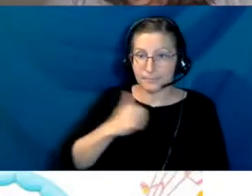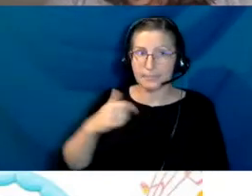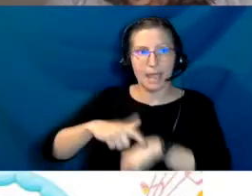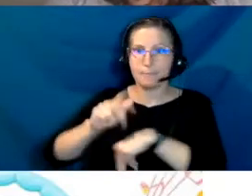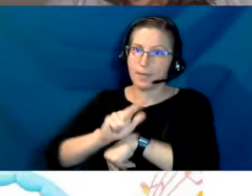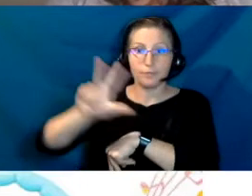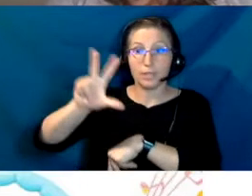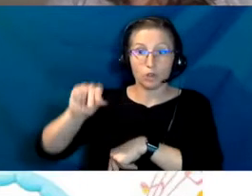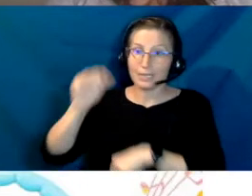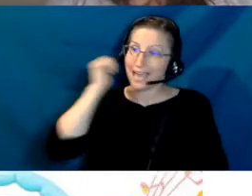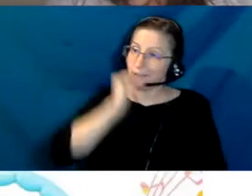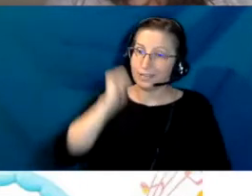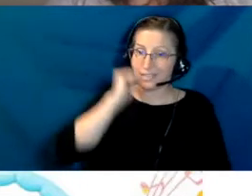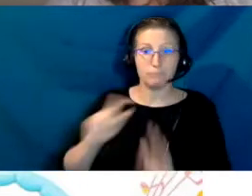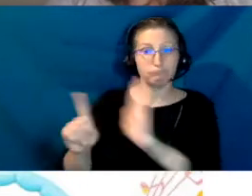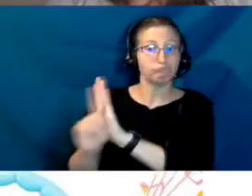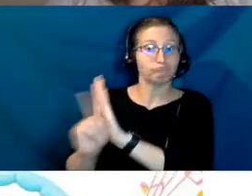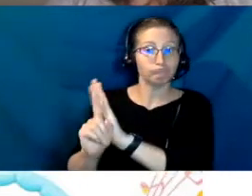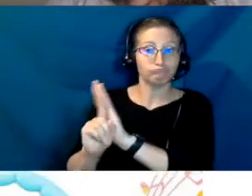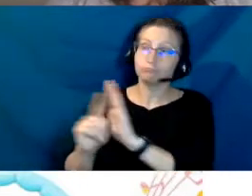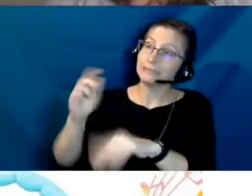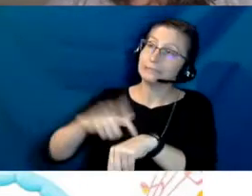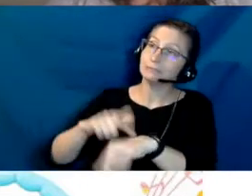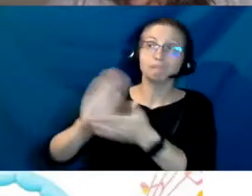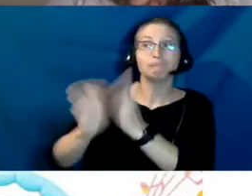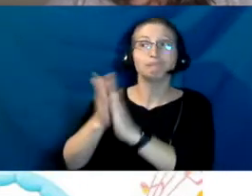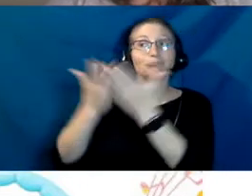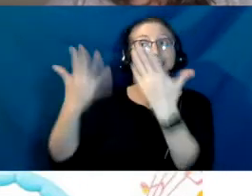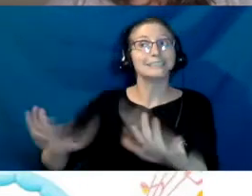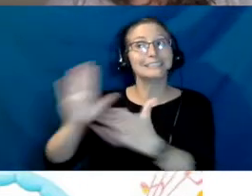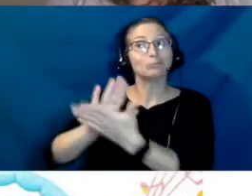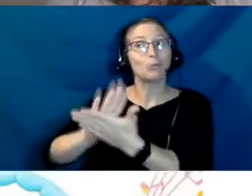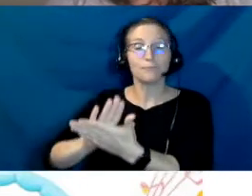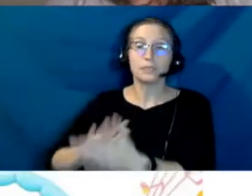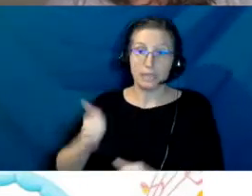in the afternoon that bell rings every day to say school is done, and every day at 330,